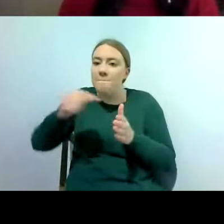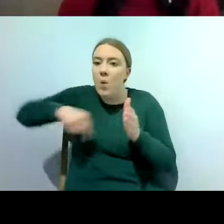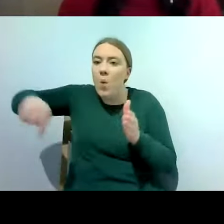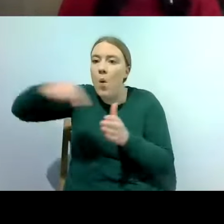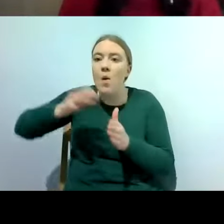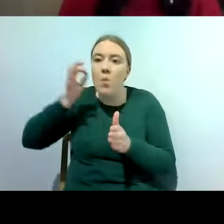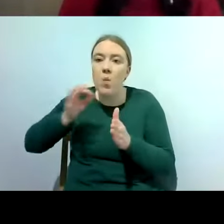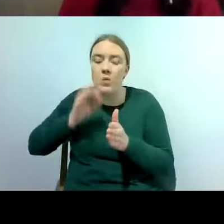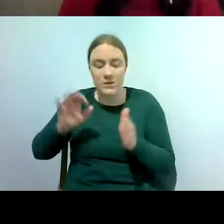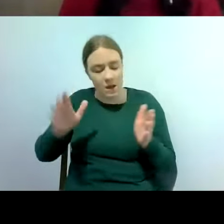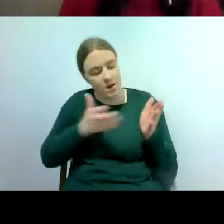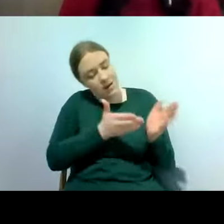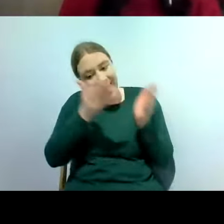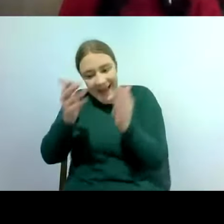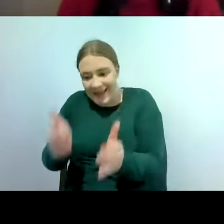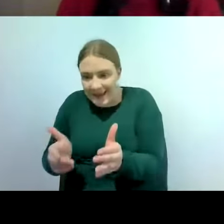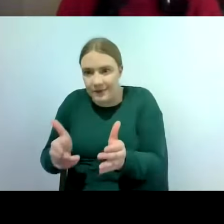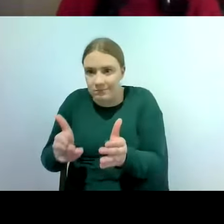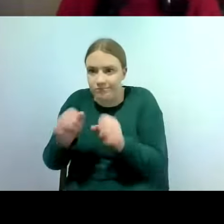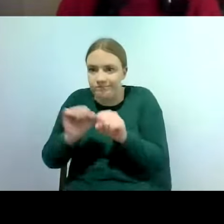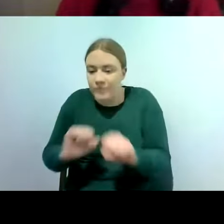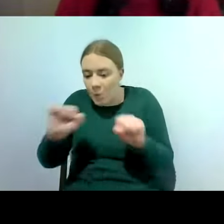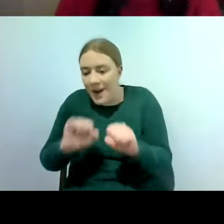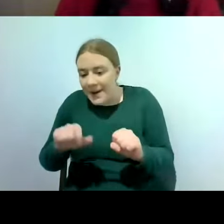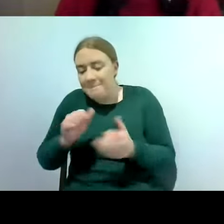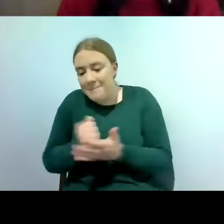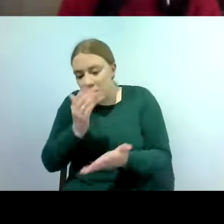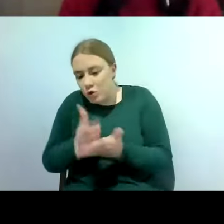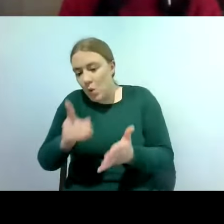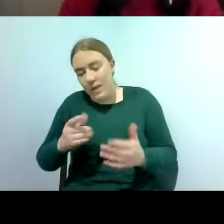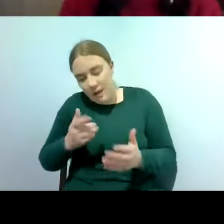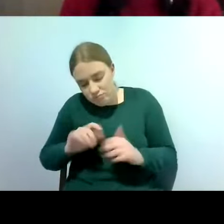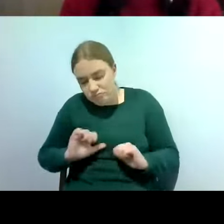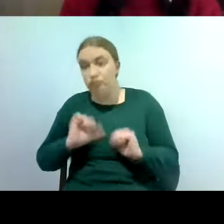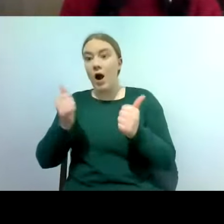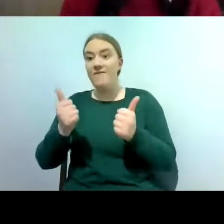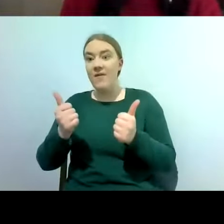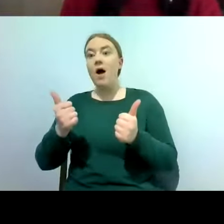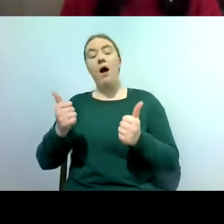and we wait until they're feeling healthy again and then we release them back into